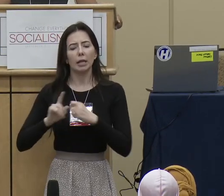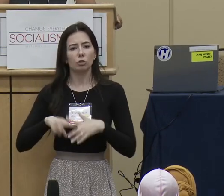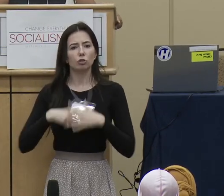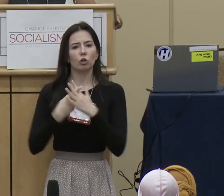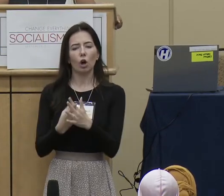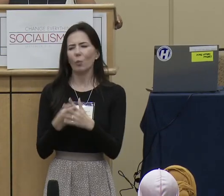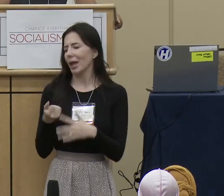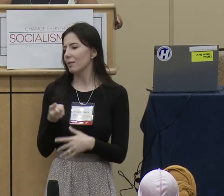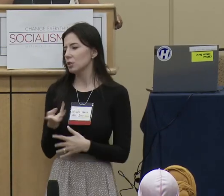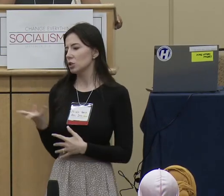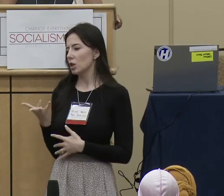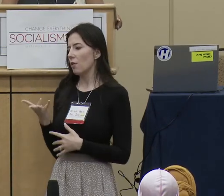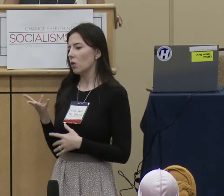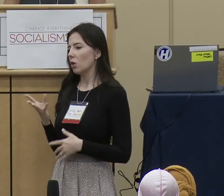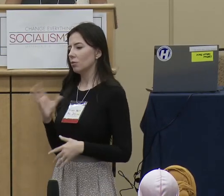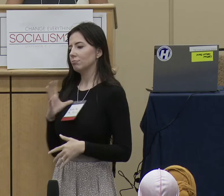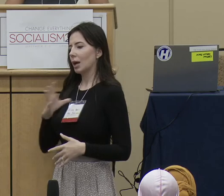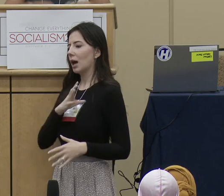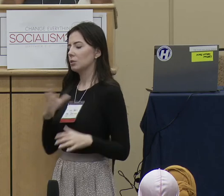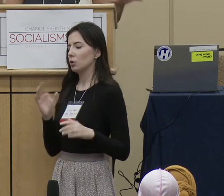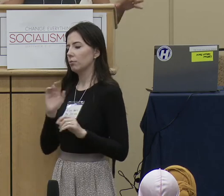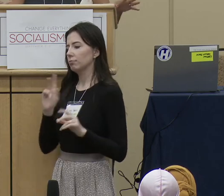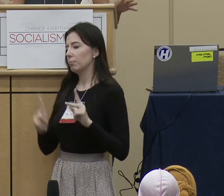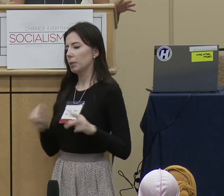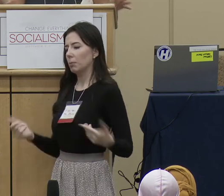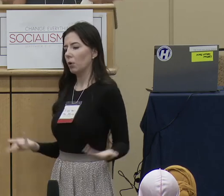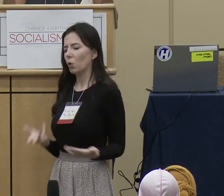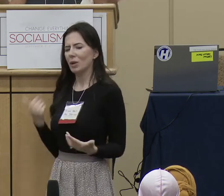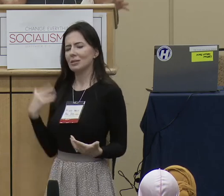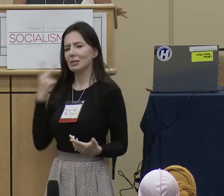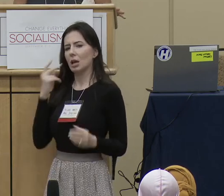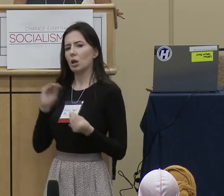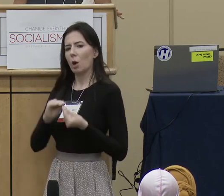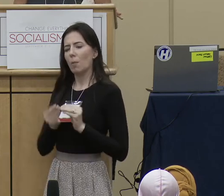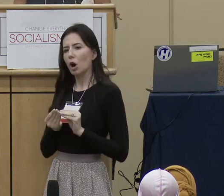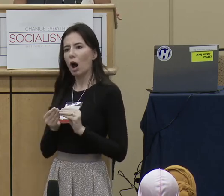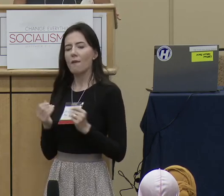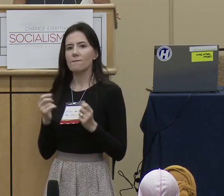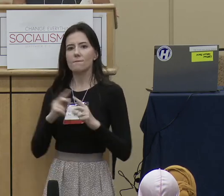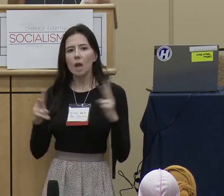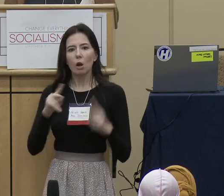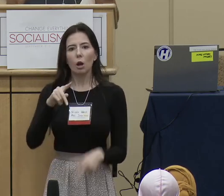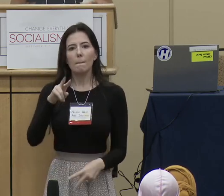launched, and we have several socialist city council people